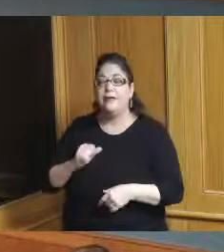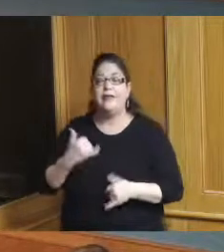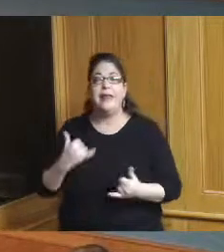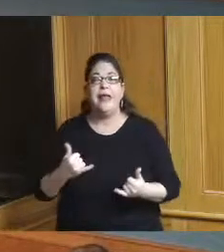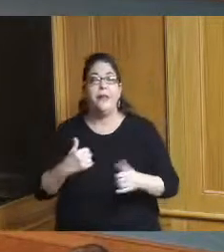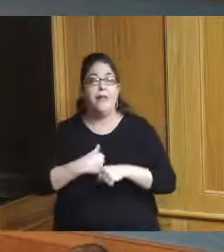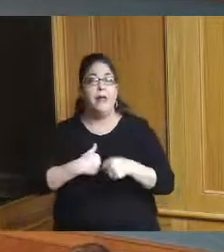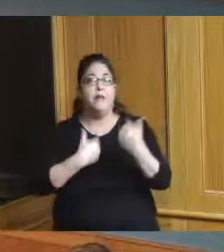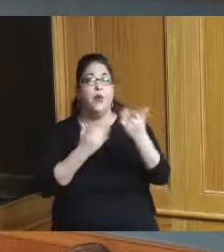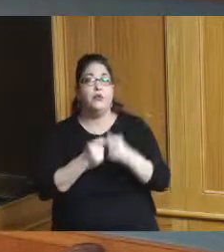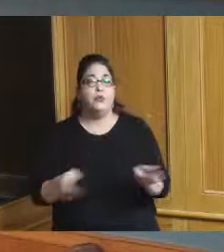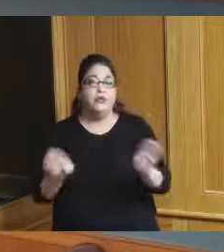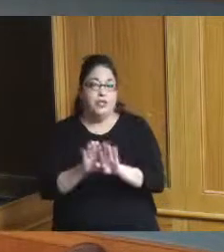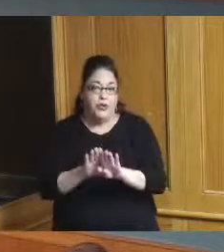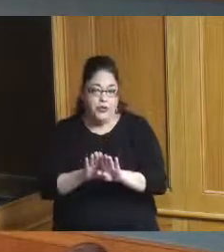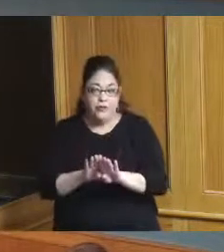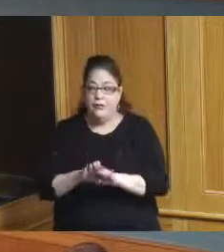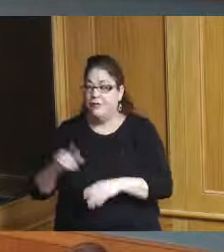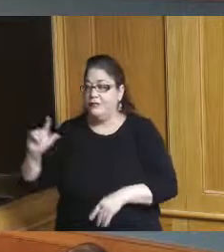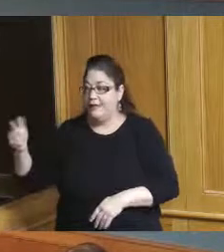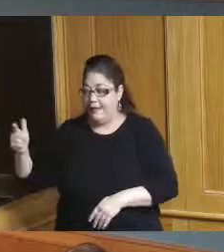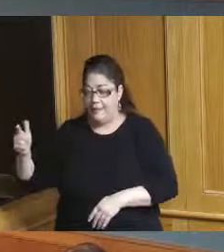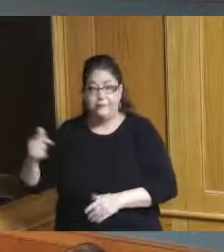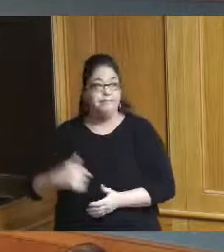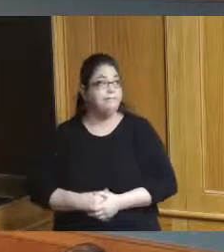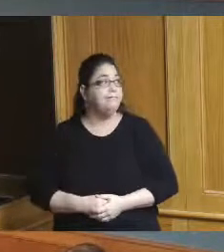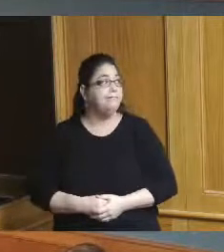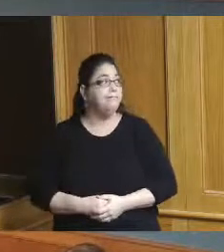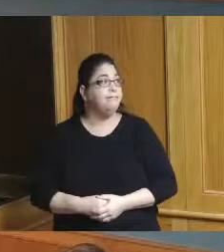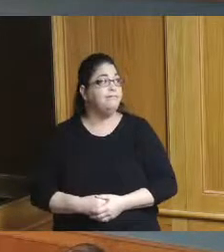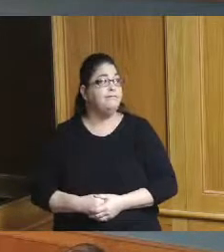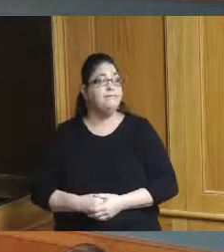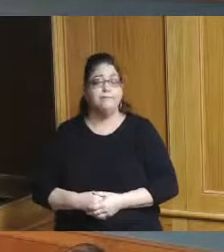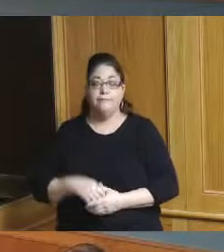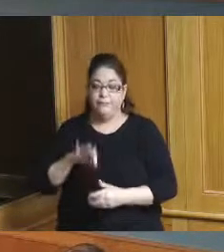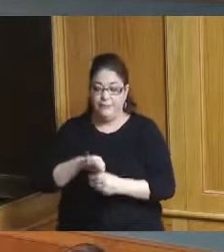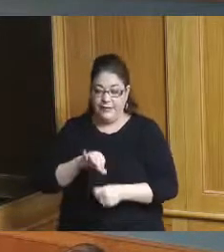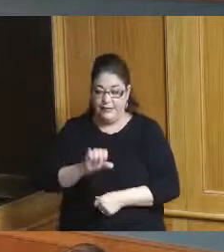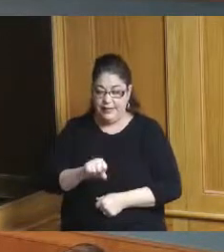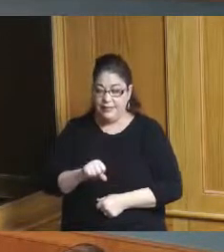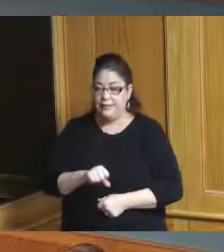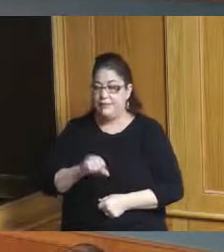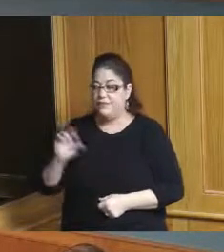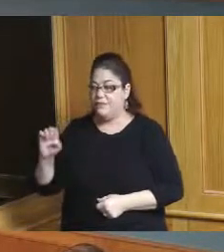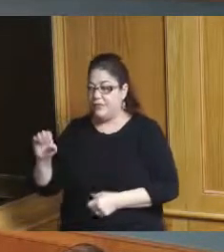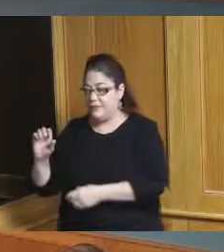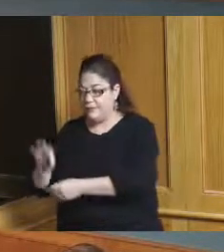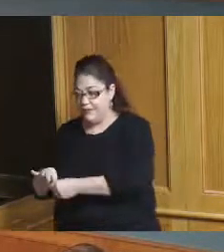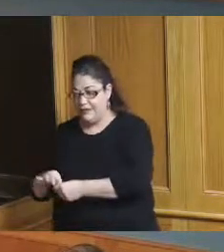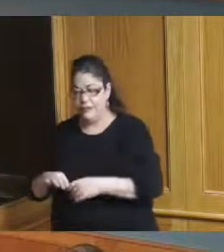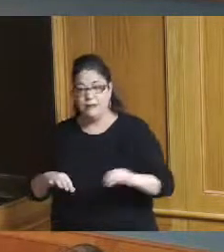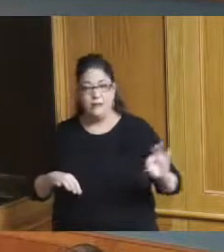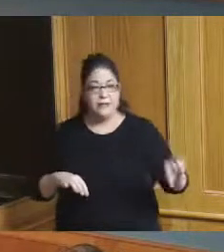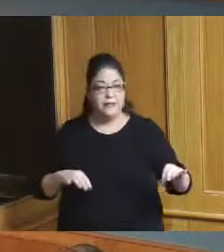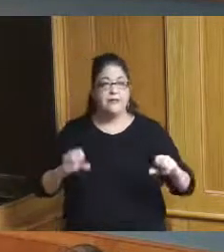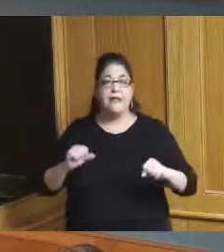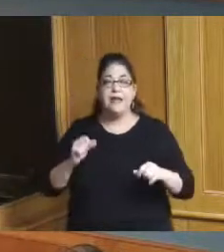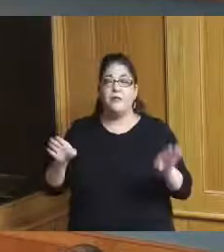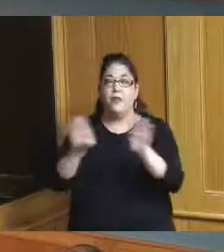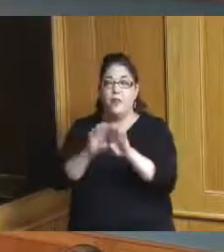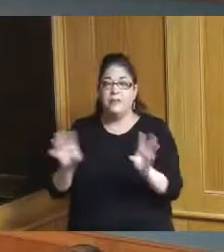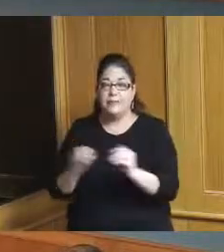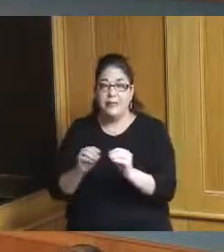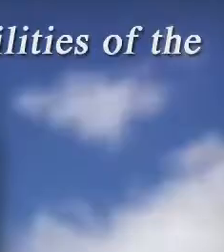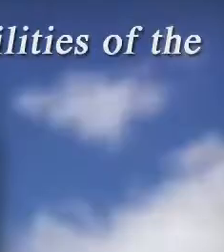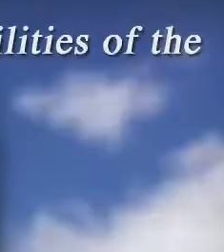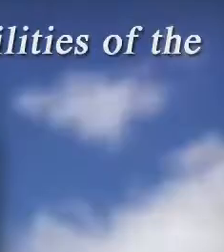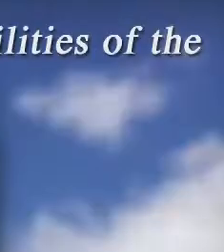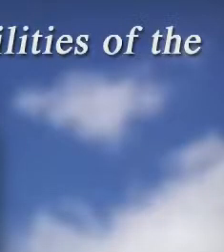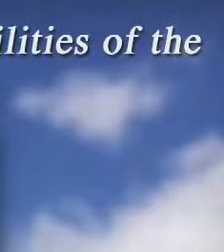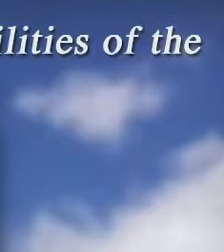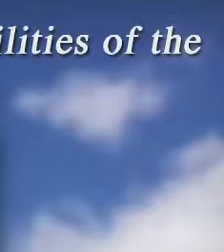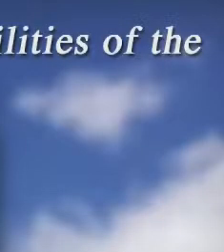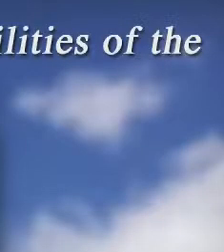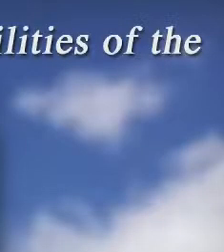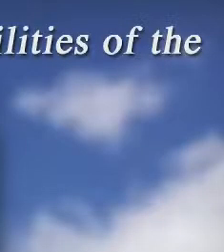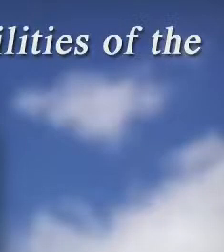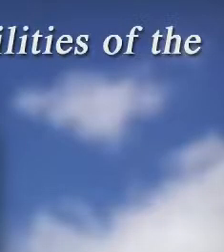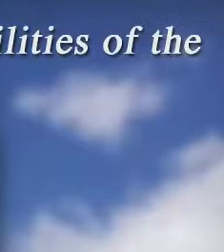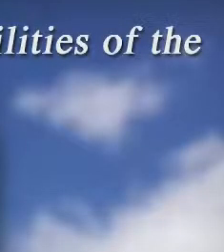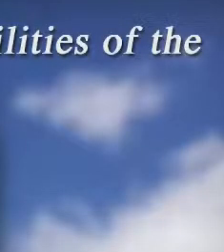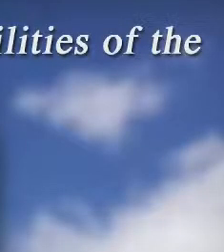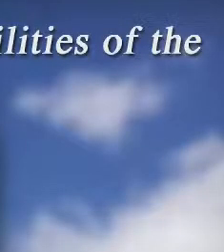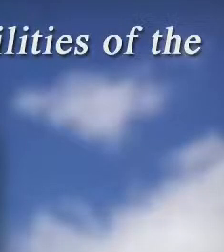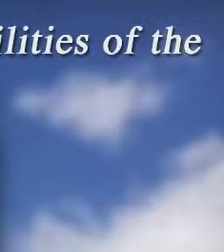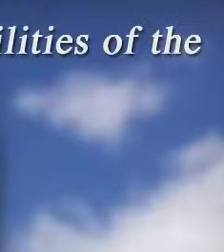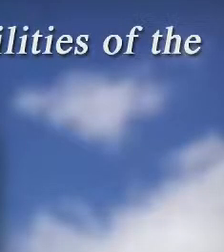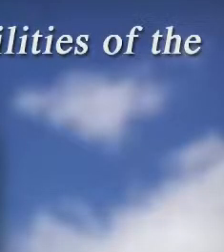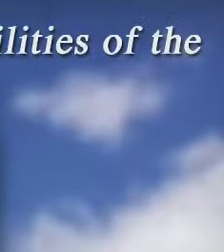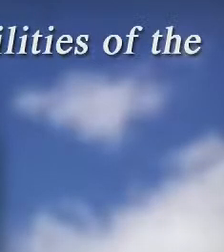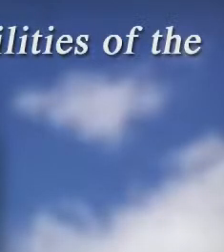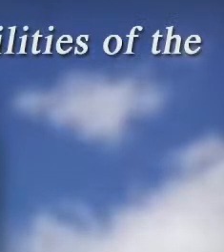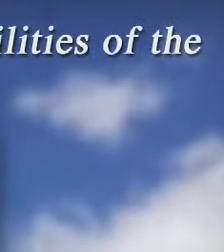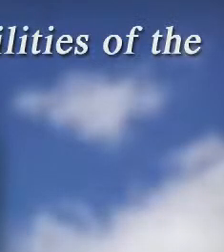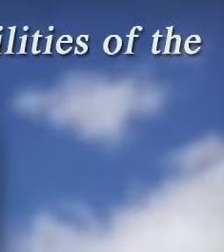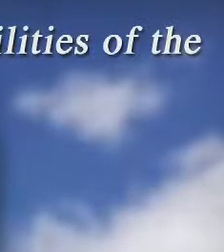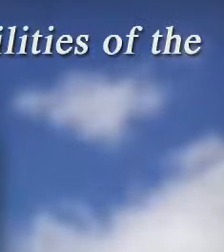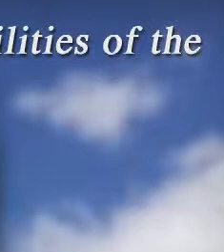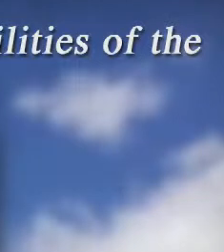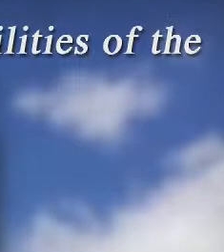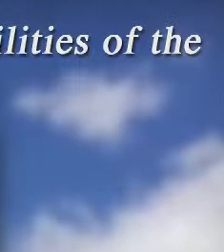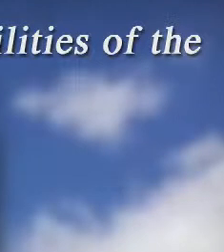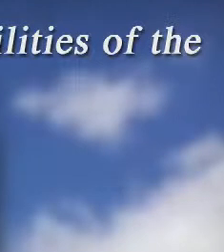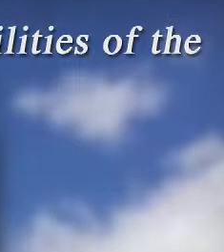a motion to adjourn second Commissioner Summerow Dumas yes Commissioner yeah Commissioner yes